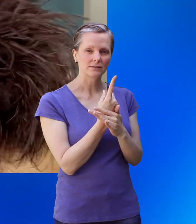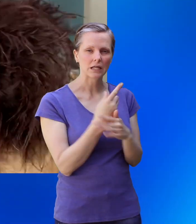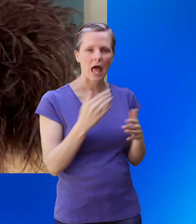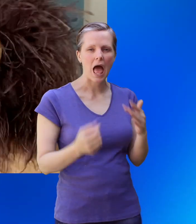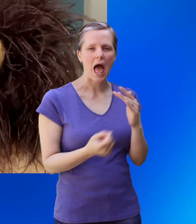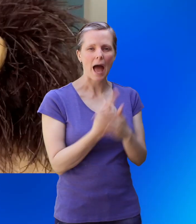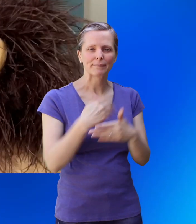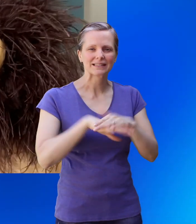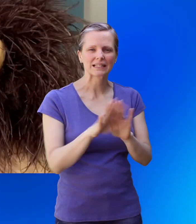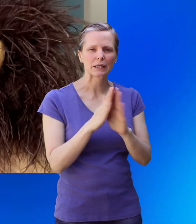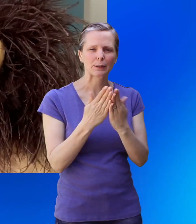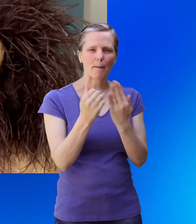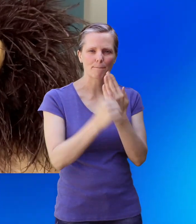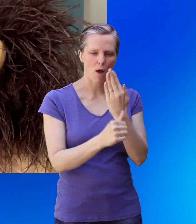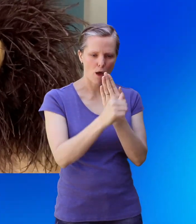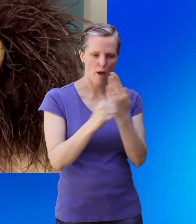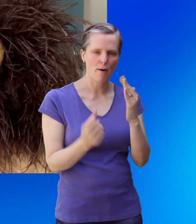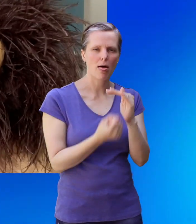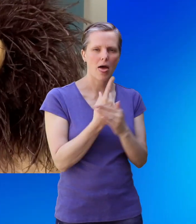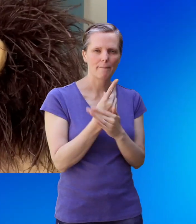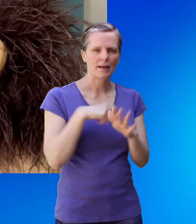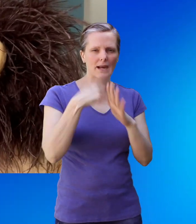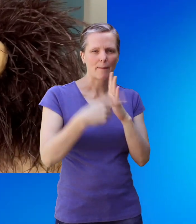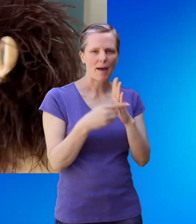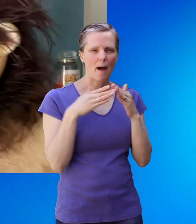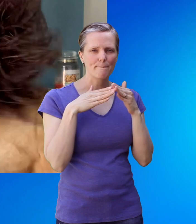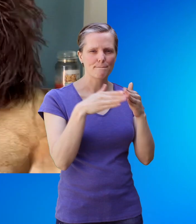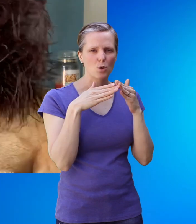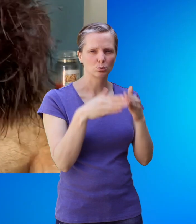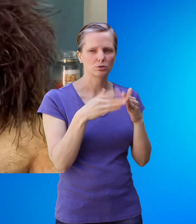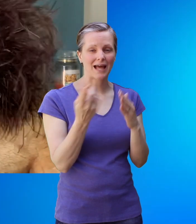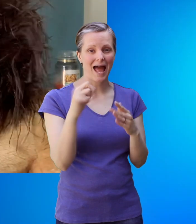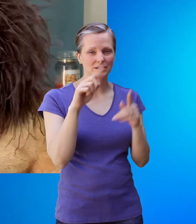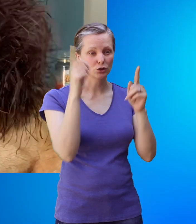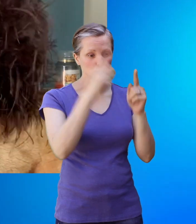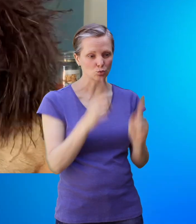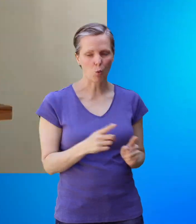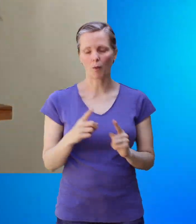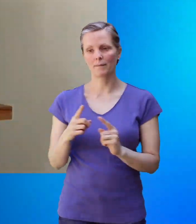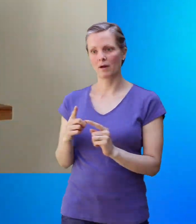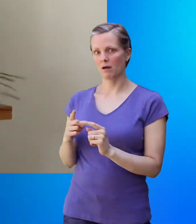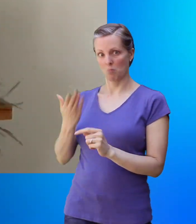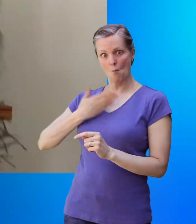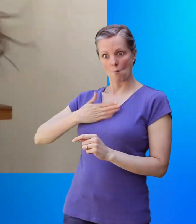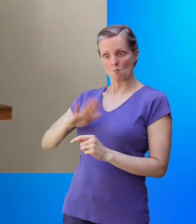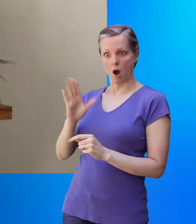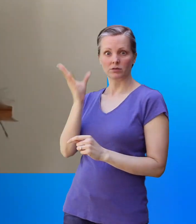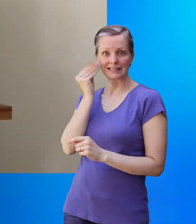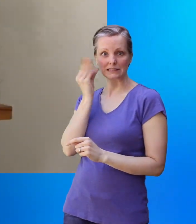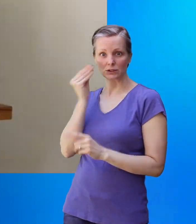about a boat and a storm. You would really like to listen to that that's